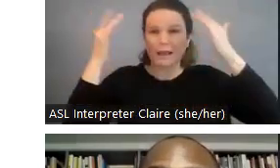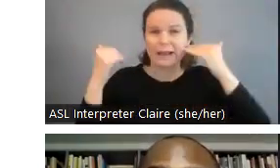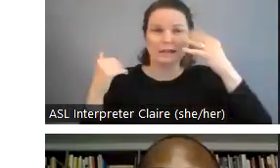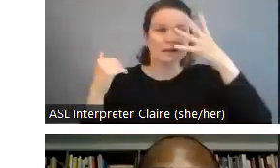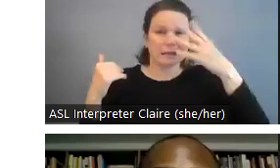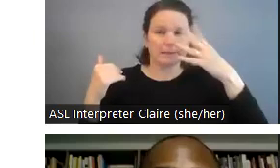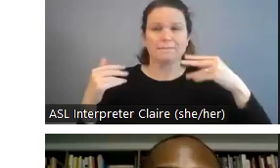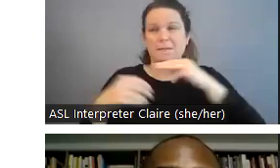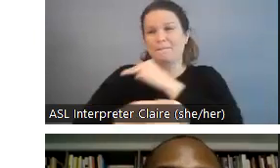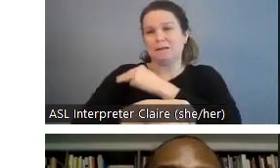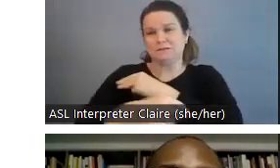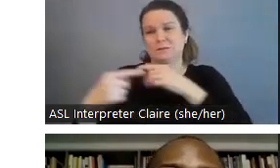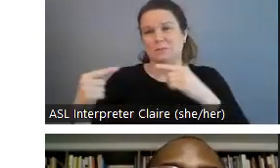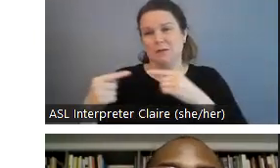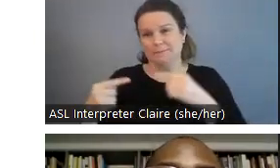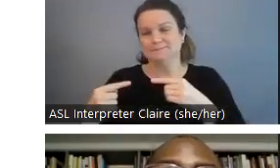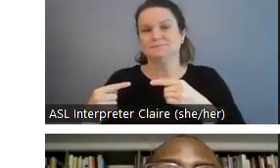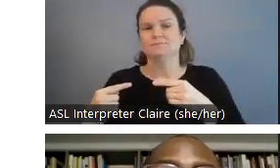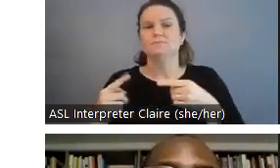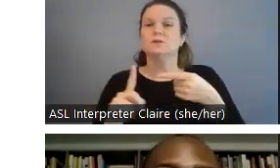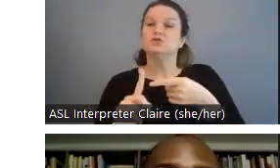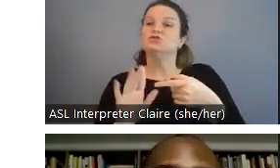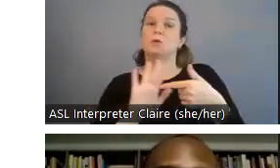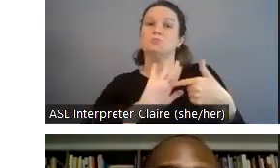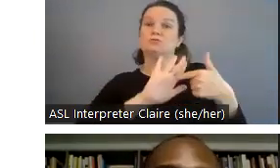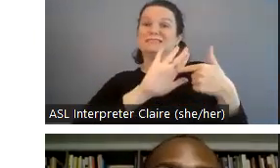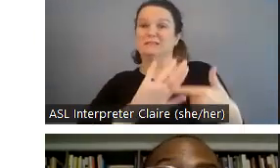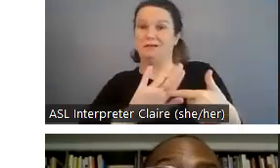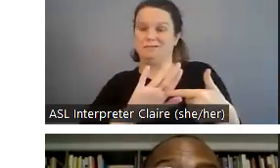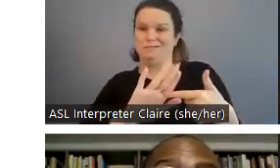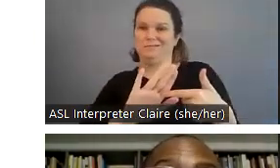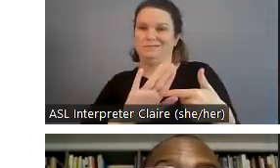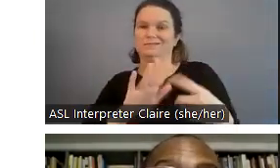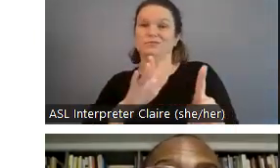muscle pain. And she's presenting to the Long COVID